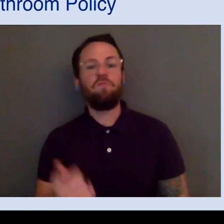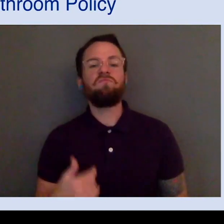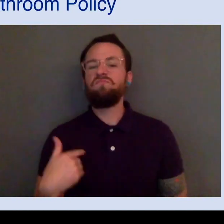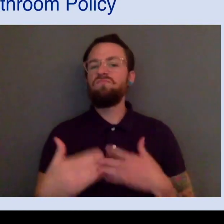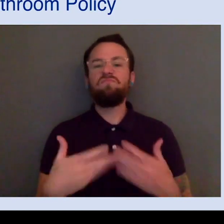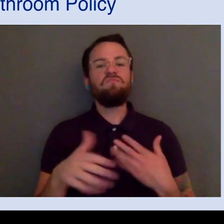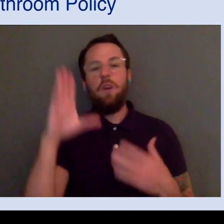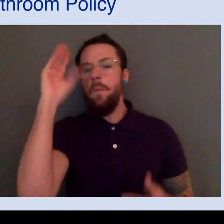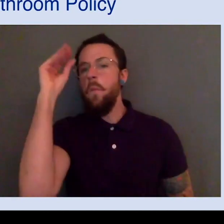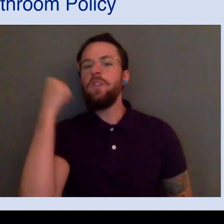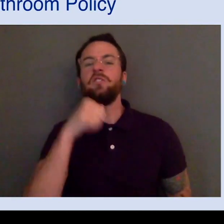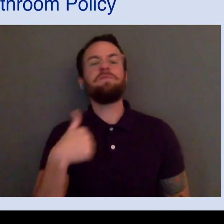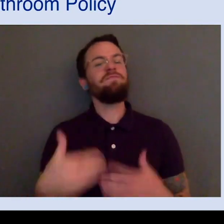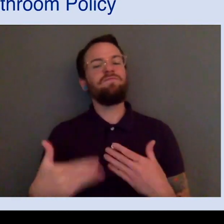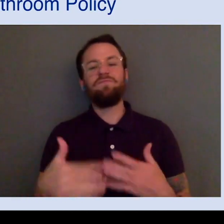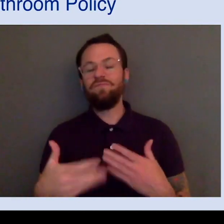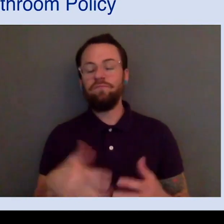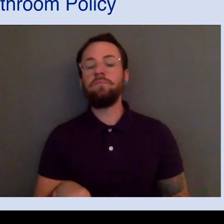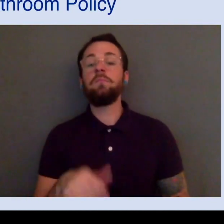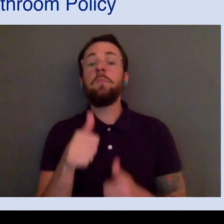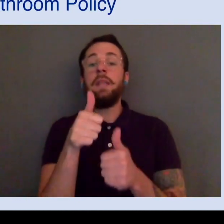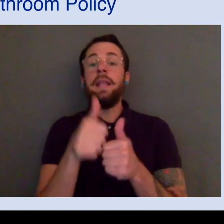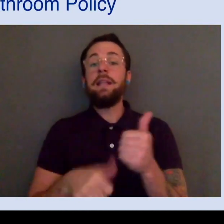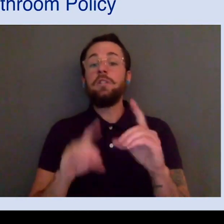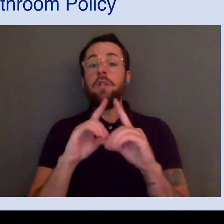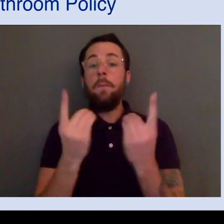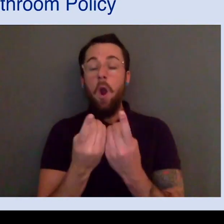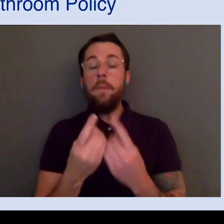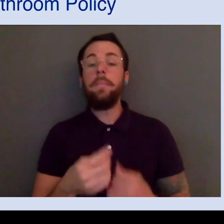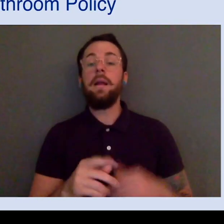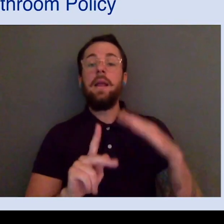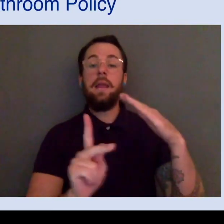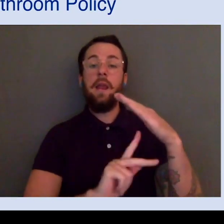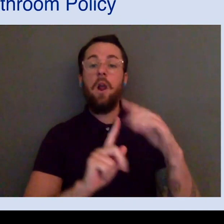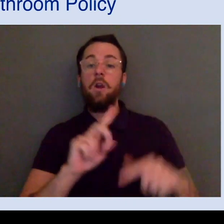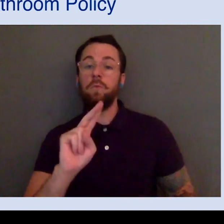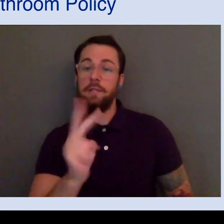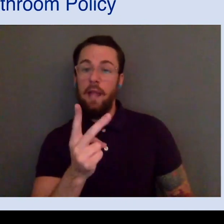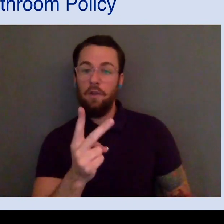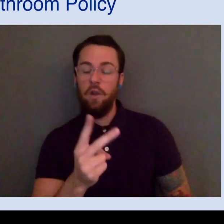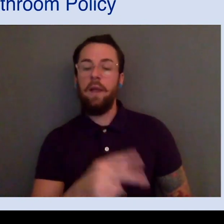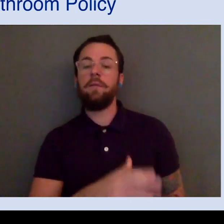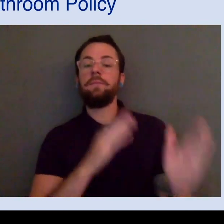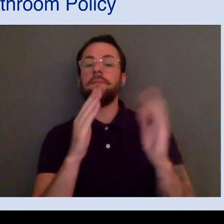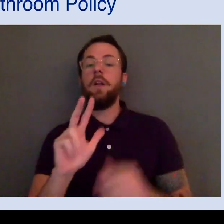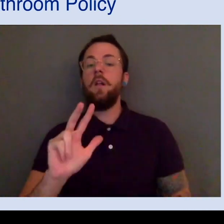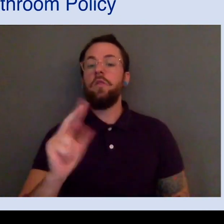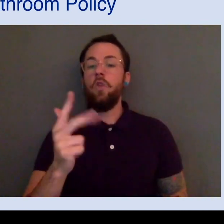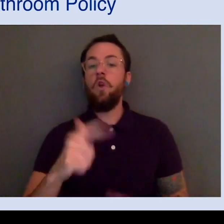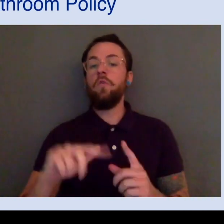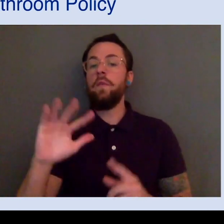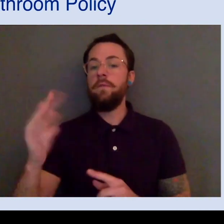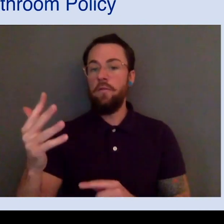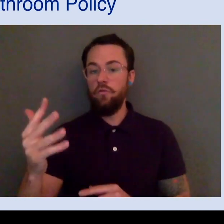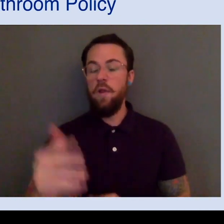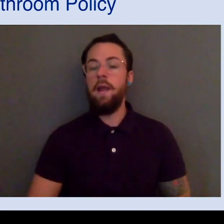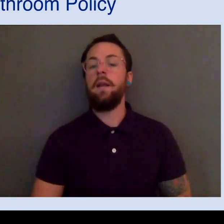blue and yellow.